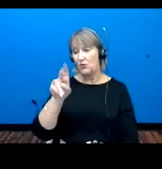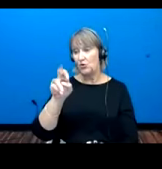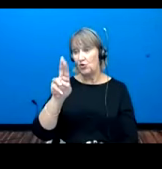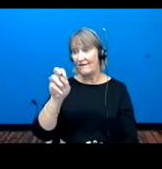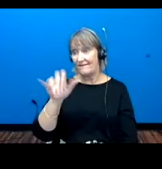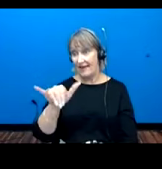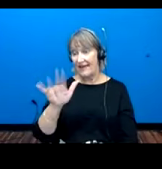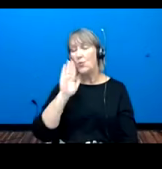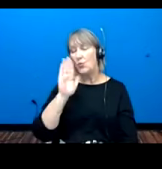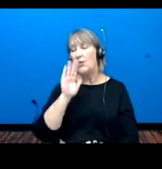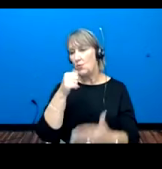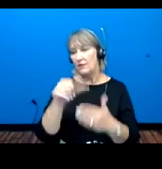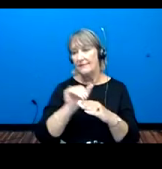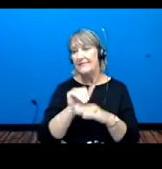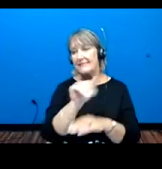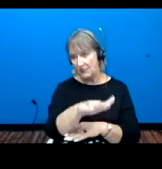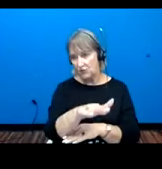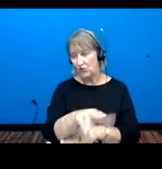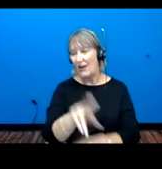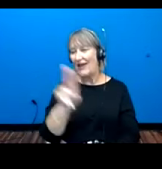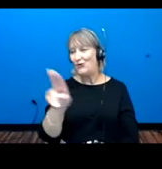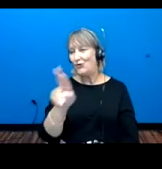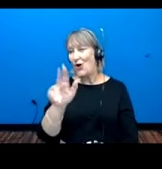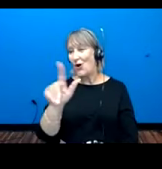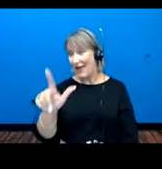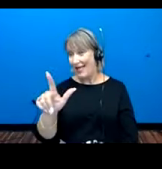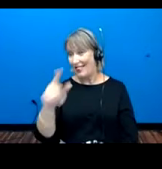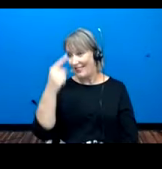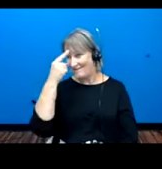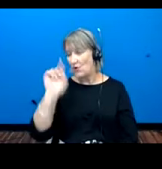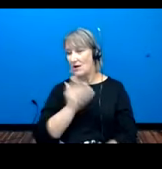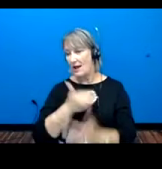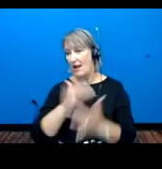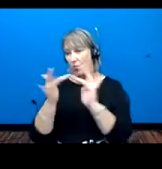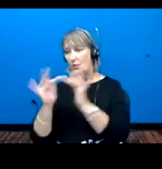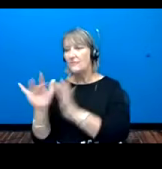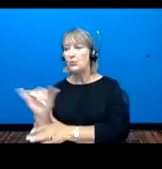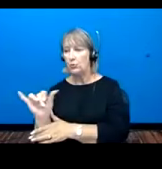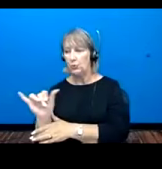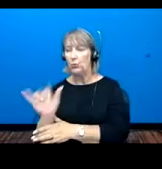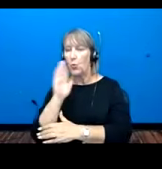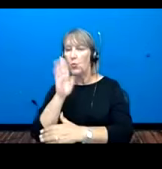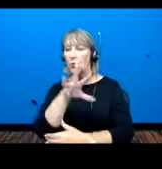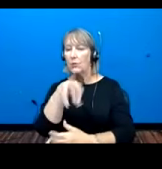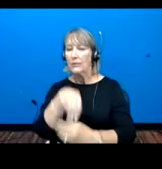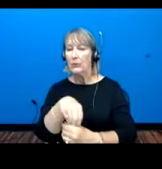and we'll also include the URL for the microsite as well. We just wanted to be transparent and let folks know